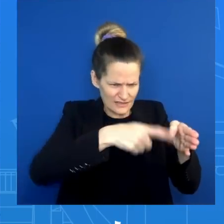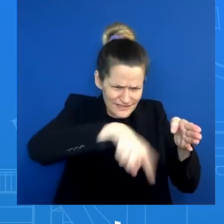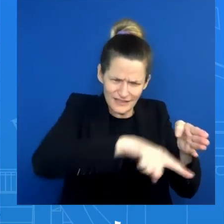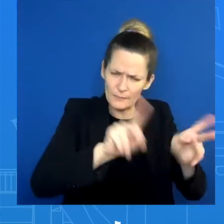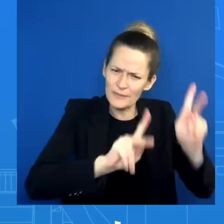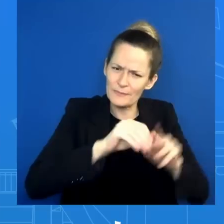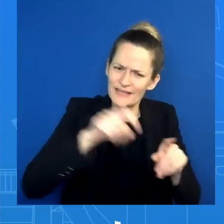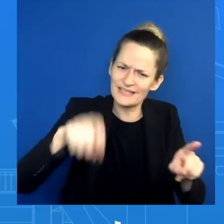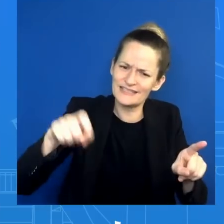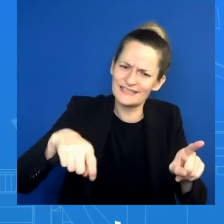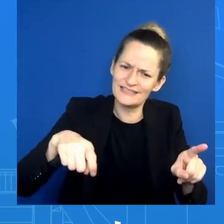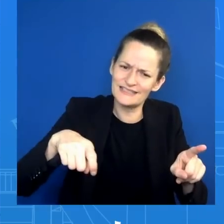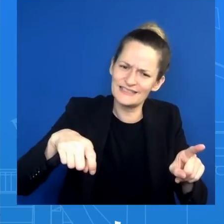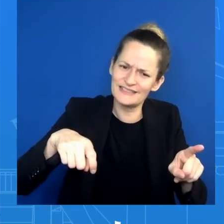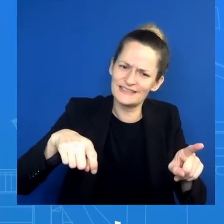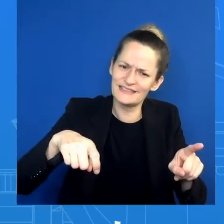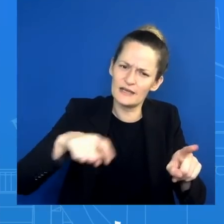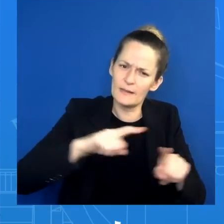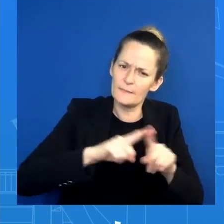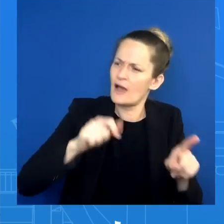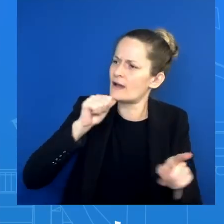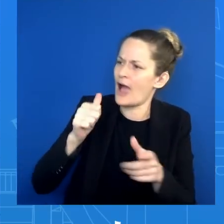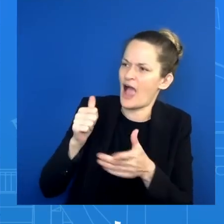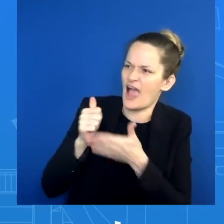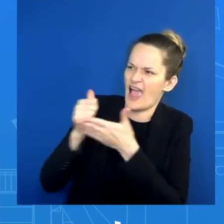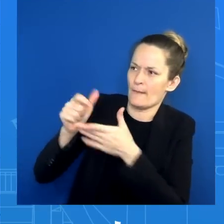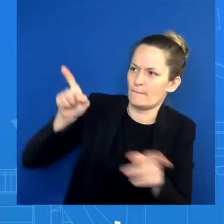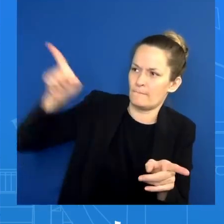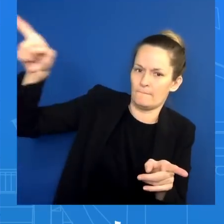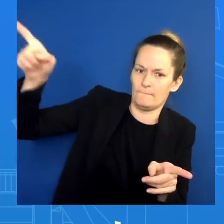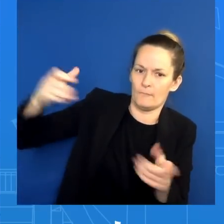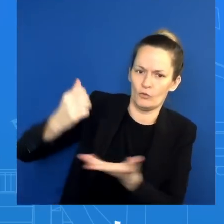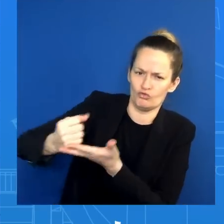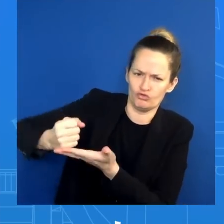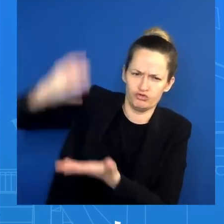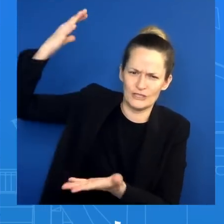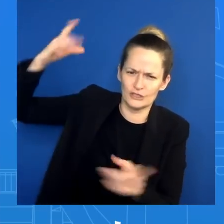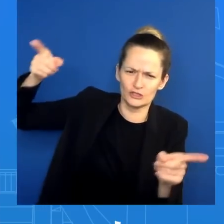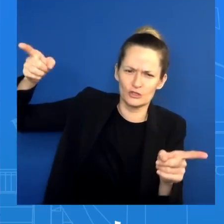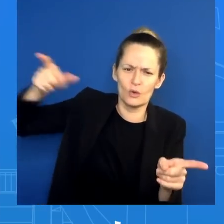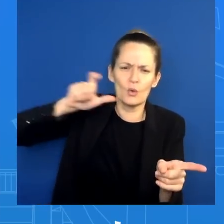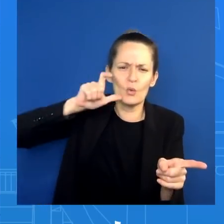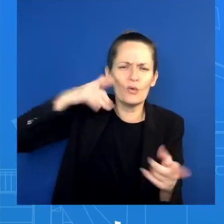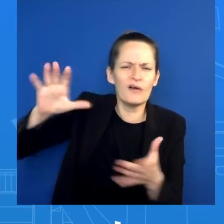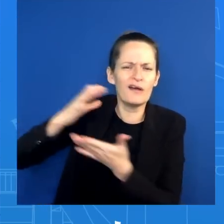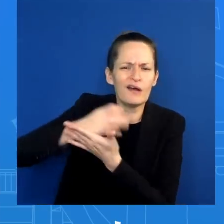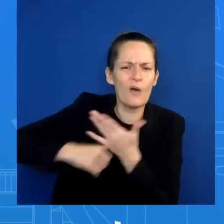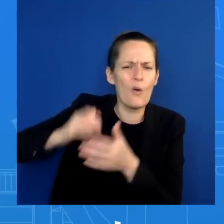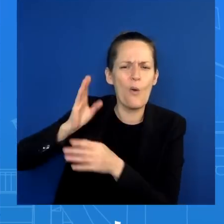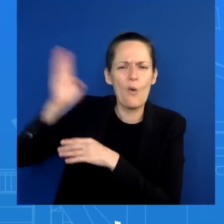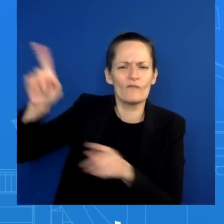And if you look at the Pell Grant recipients and Pell Grant recipients, we're talking about people again and I've said this multiple times